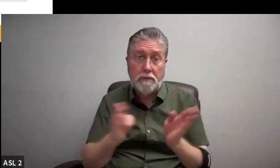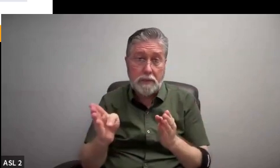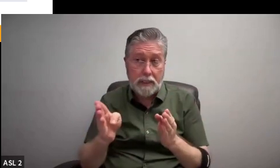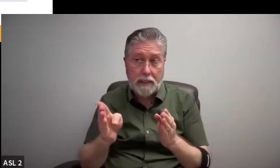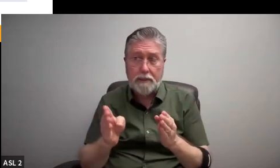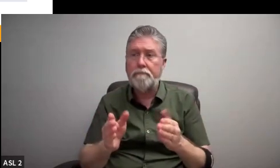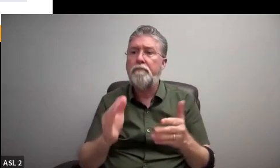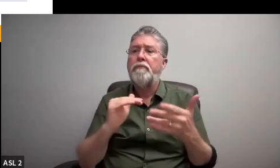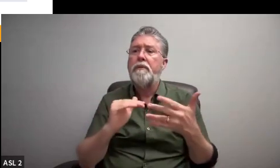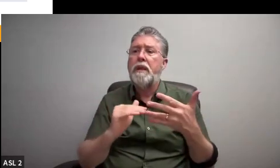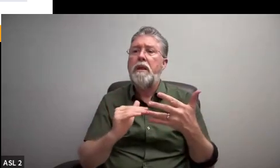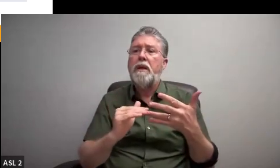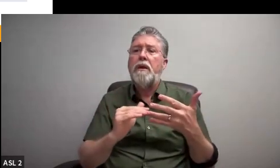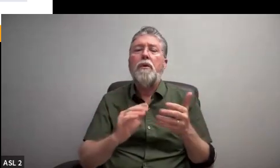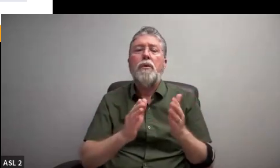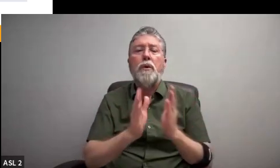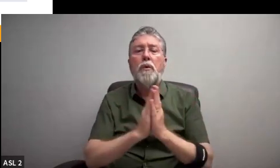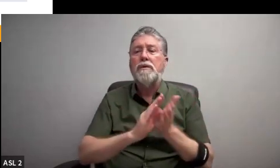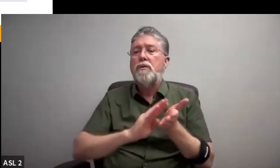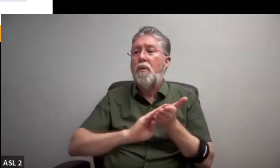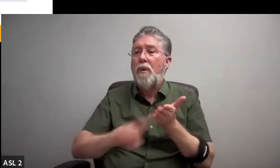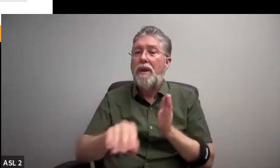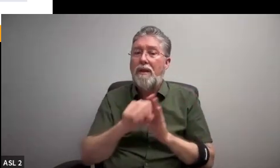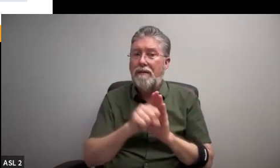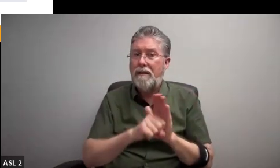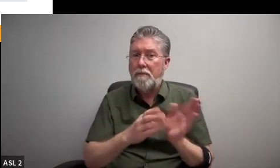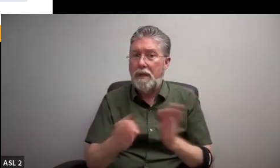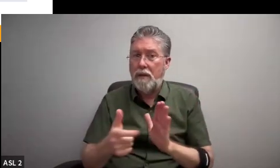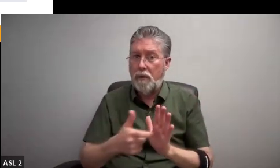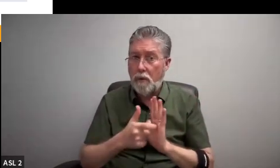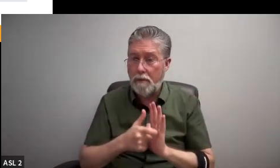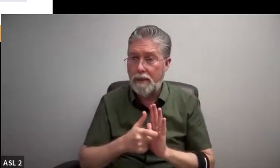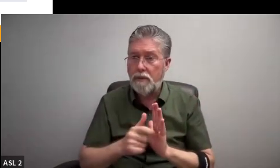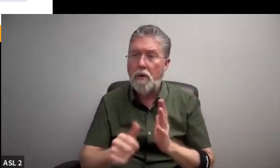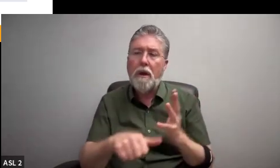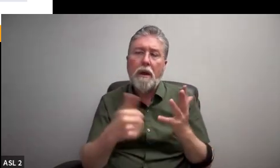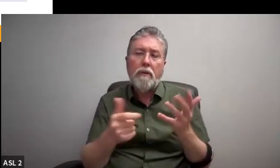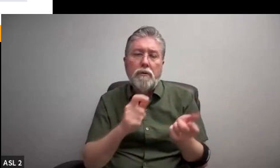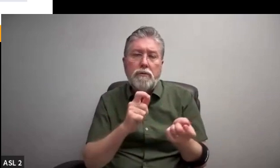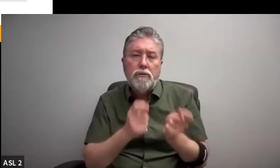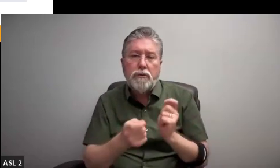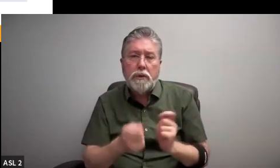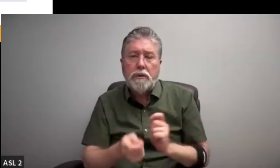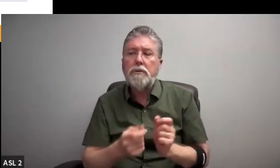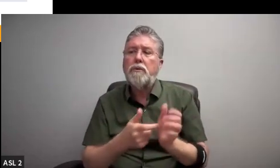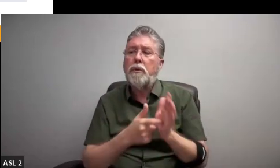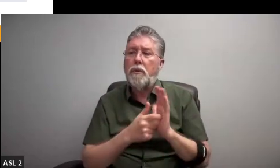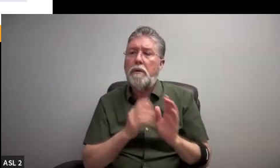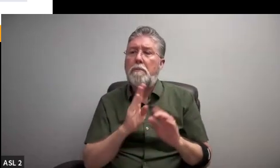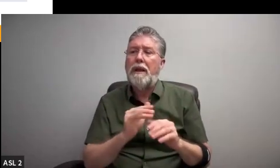a request to waive state plan requirements; or other changes as required by guidance as set